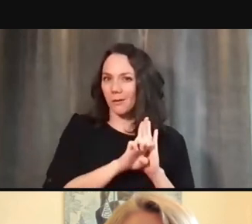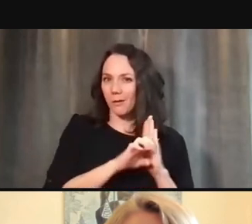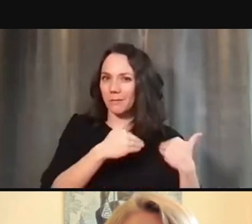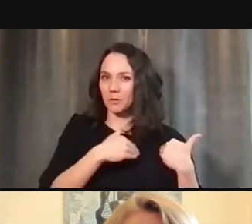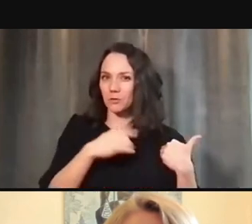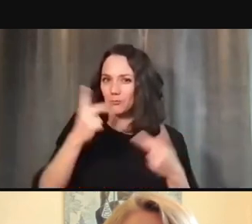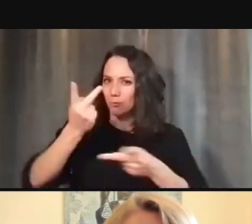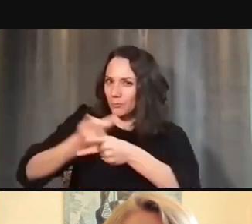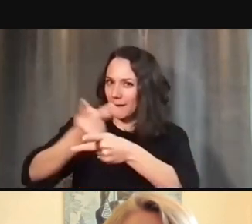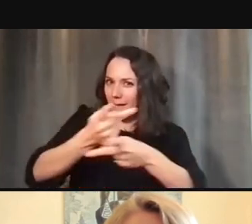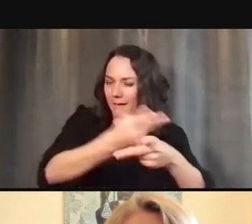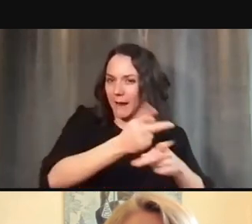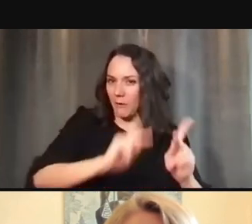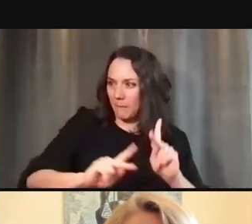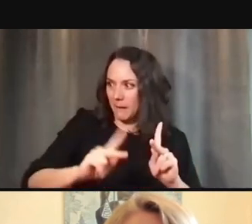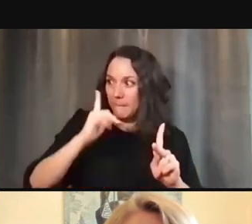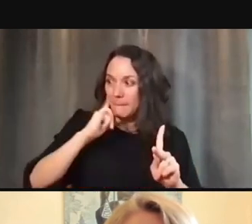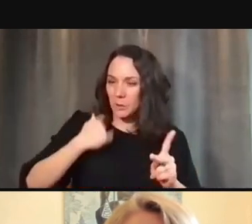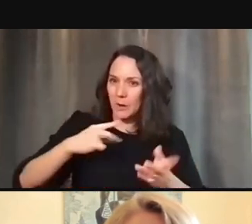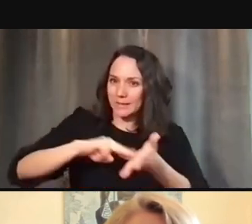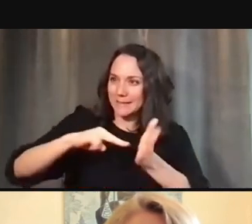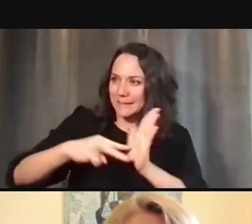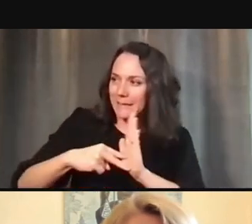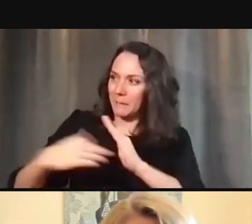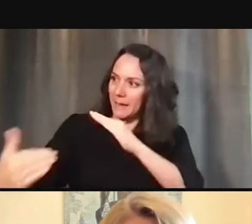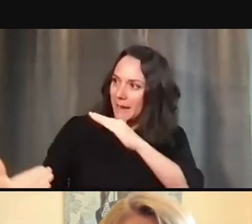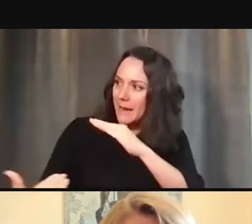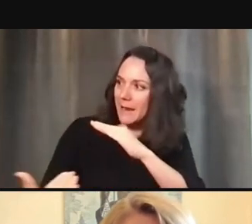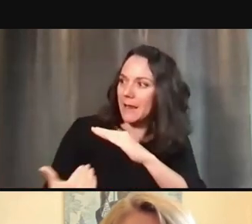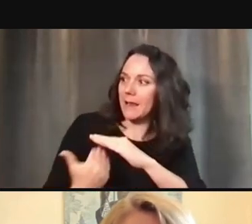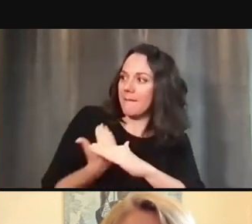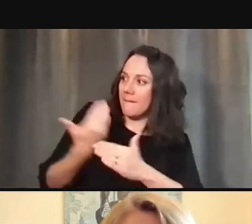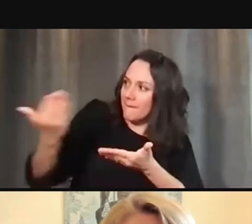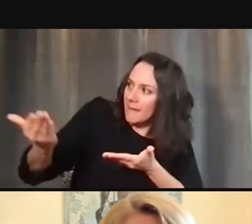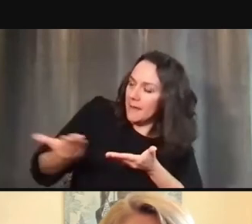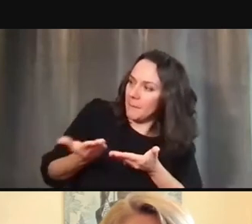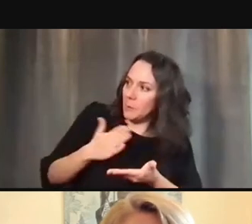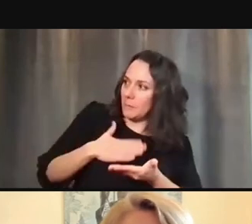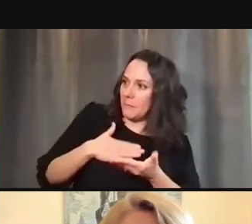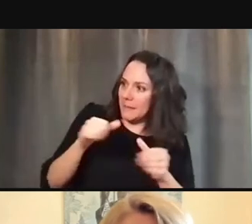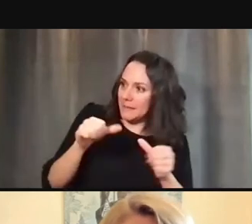deliberately inviting into spaces that are emotionally activating. And the other is that museums,